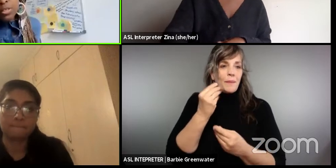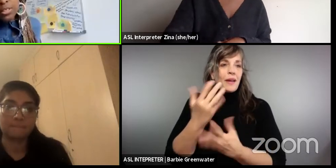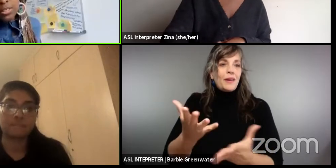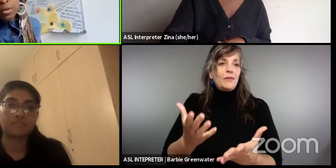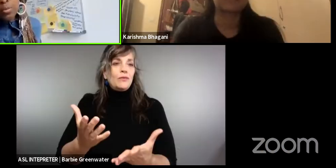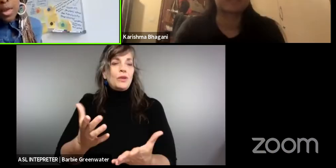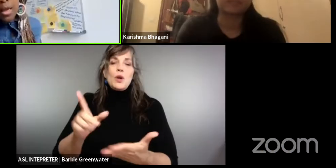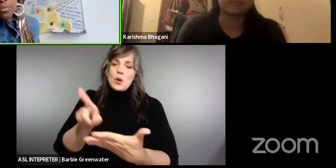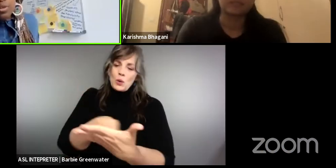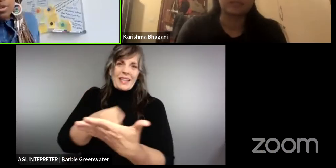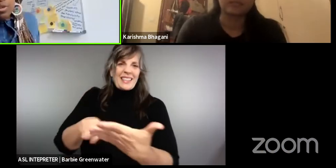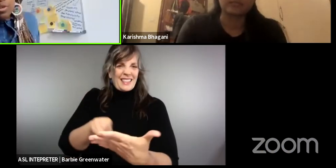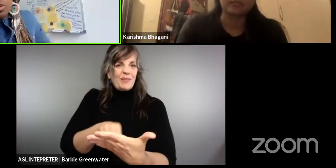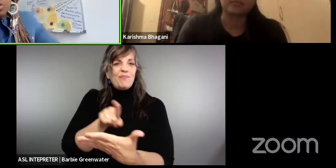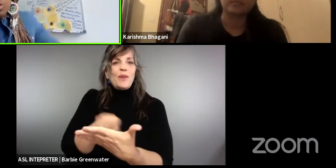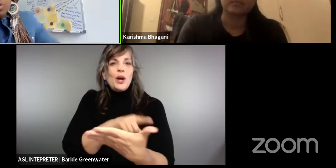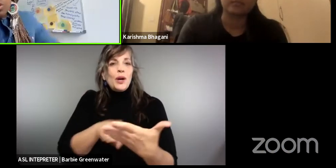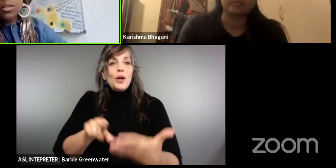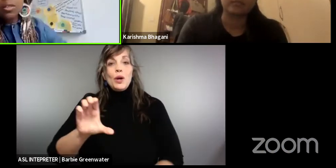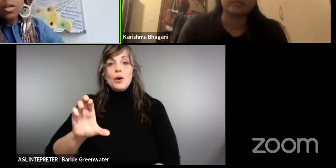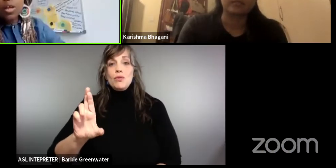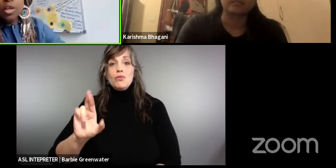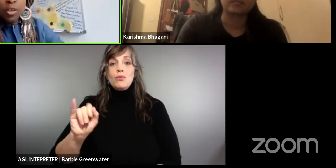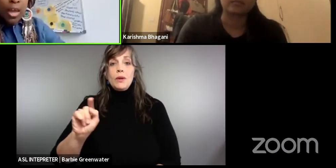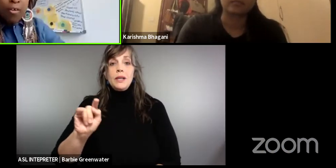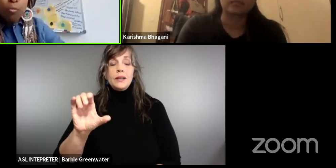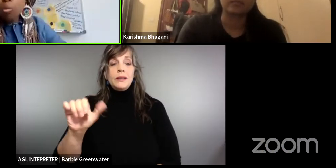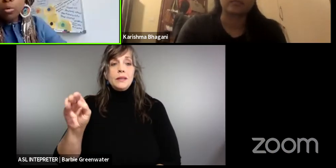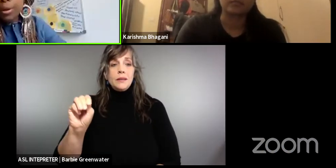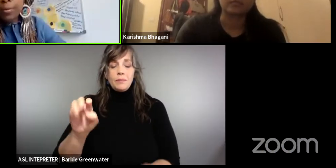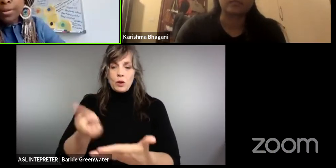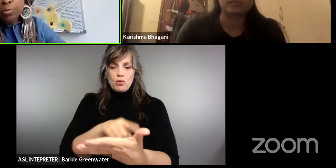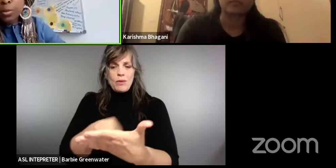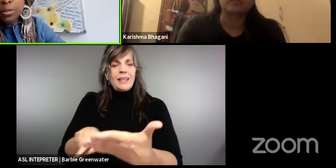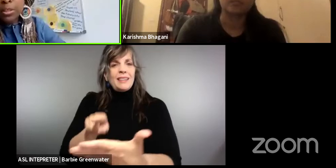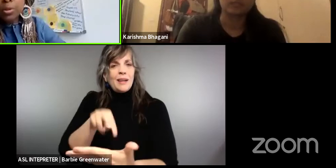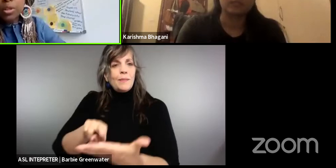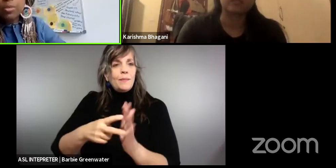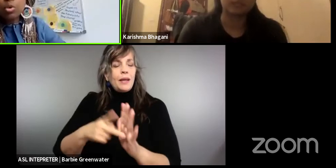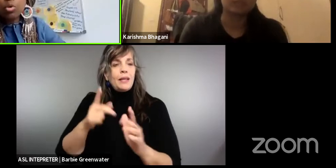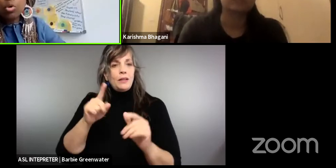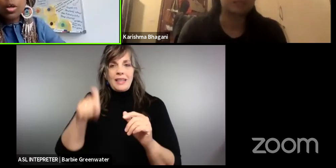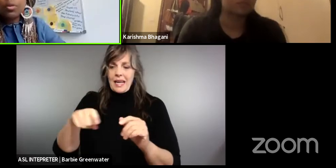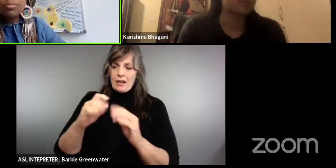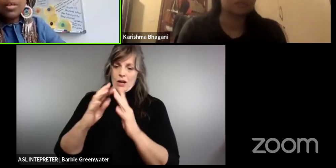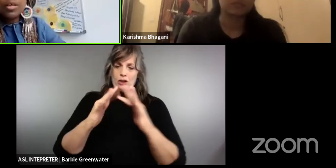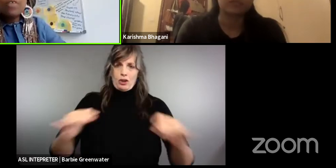Criticism absolutely means to have more diverse voices. Because if you look at,